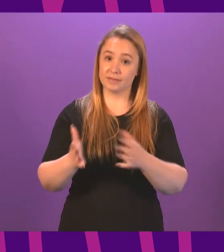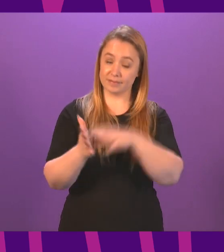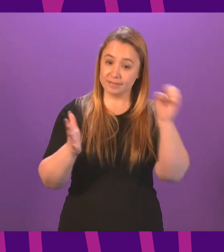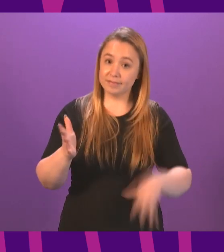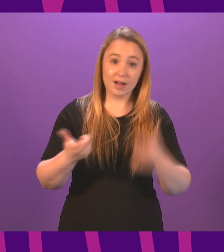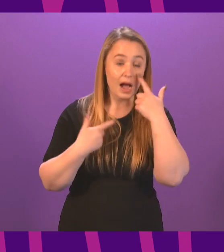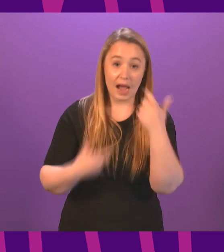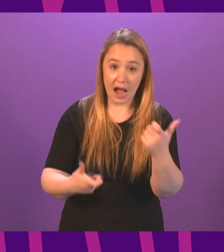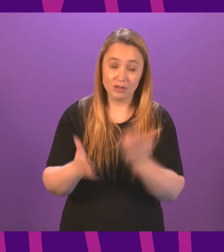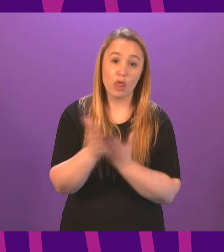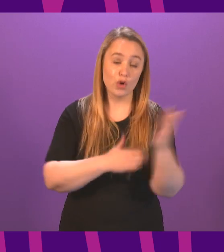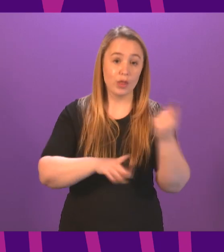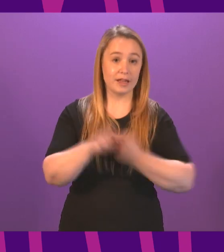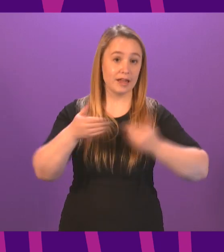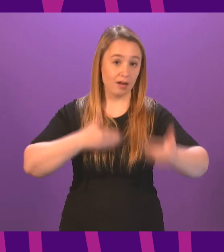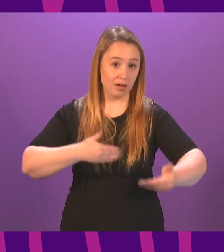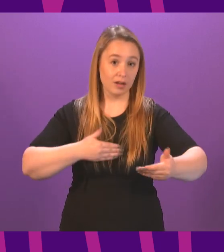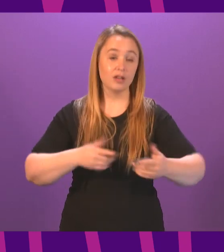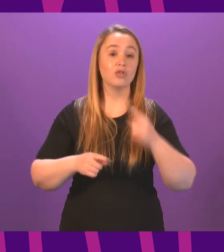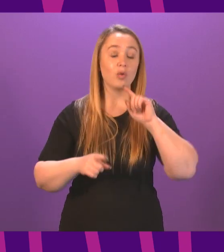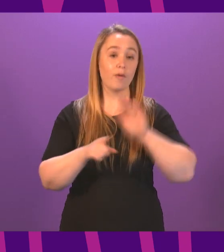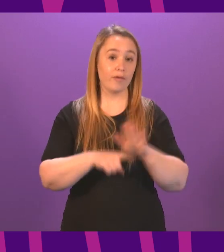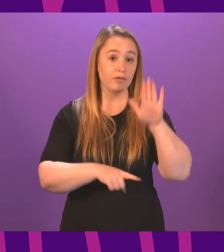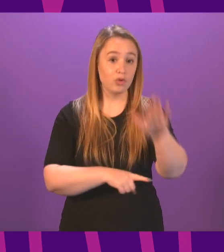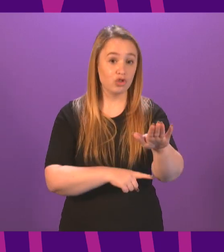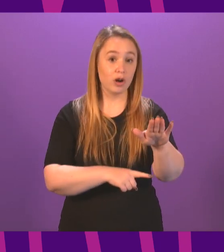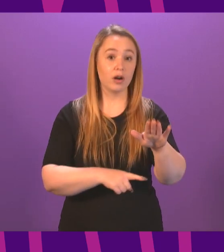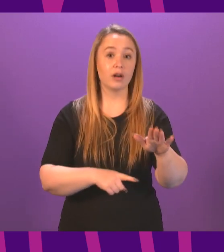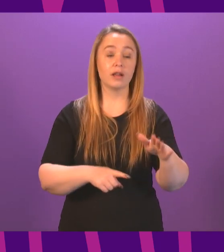about future non-domestic rates support in the context of the Scottish budget, which